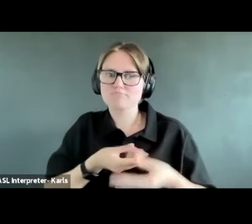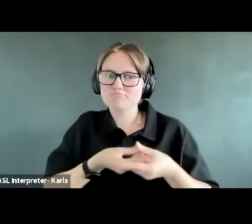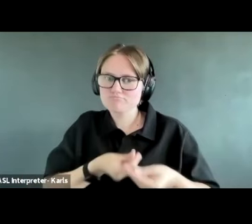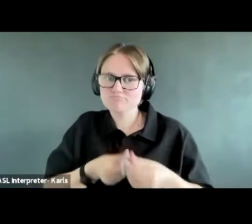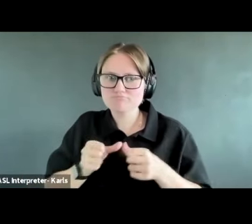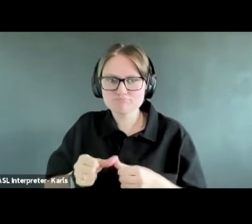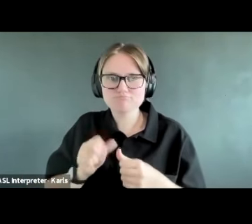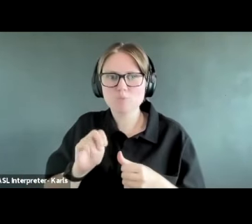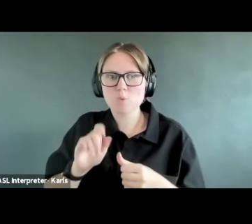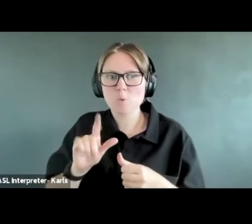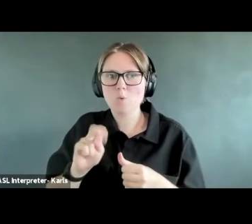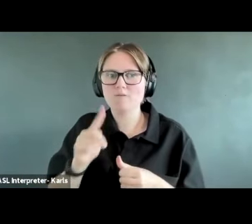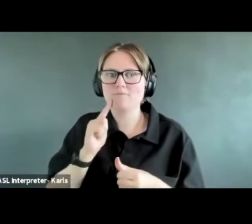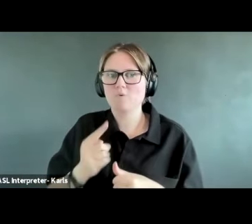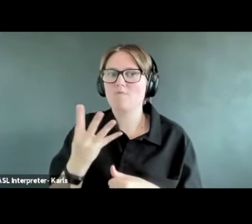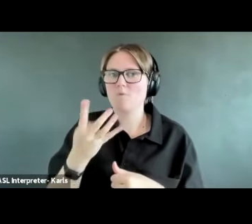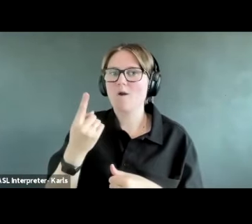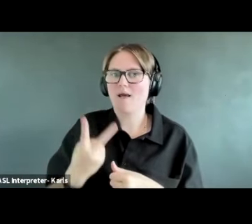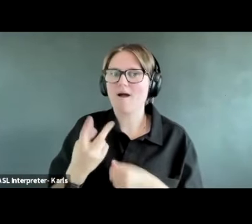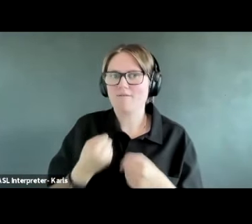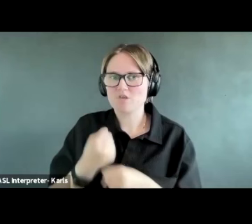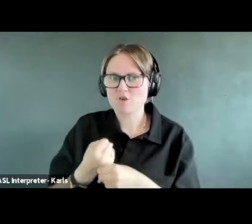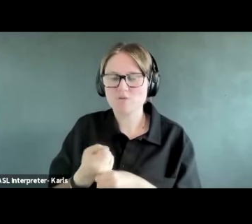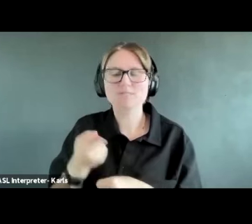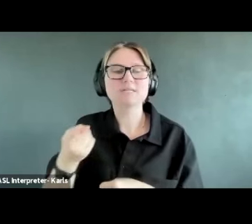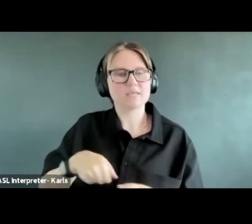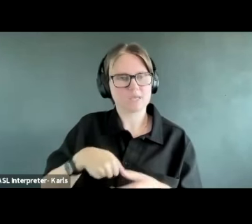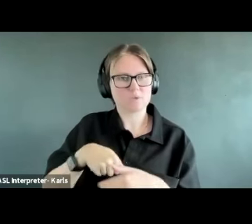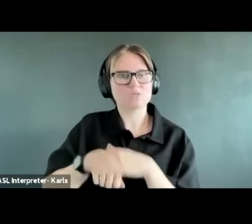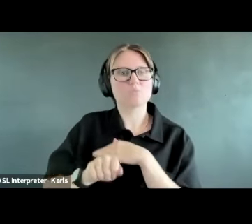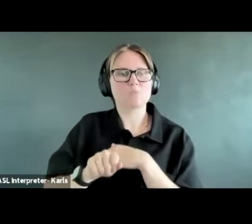born at 36 weeks because I was preeclamptic and I had